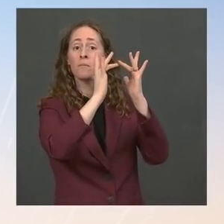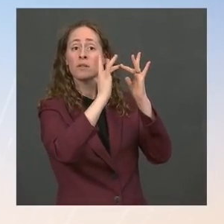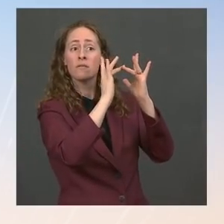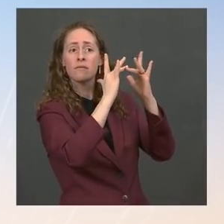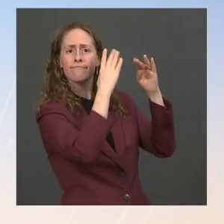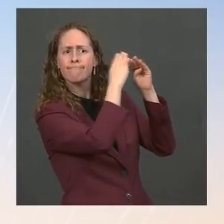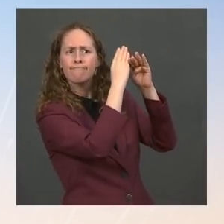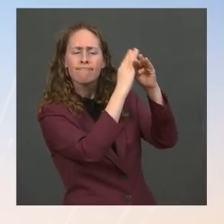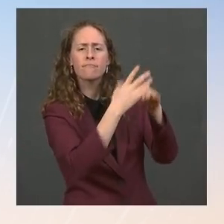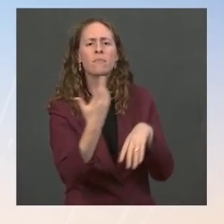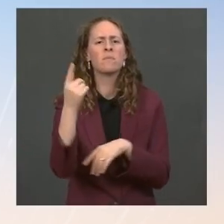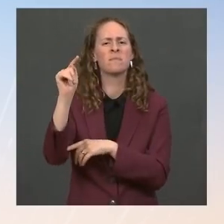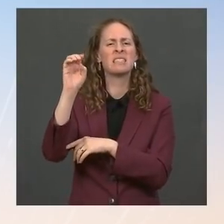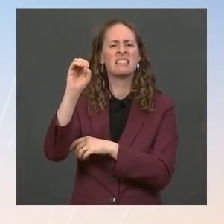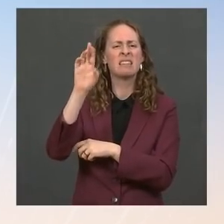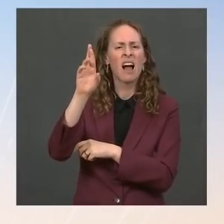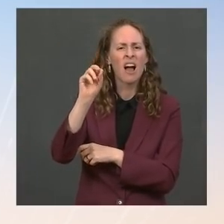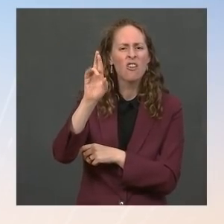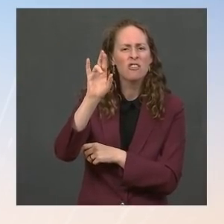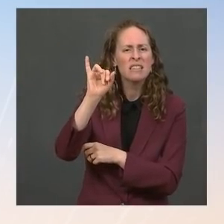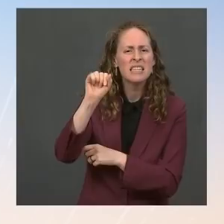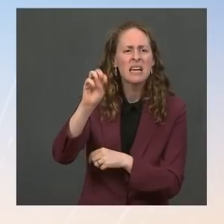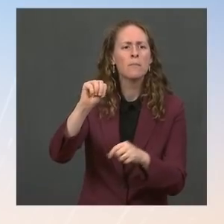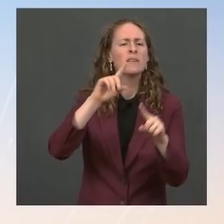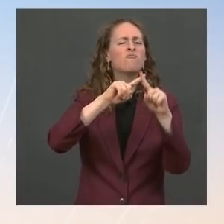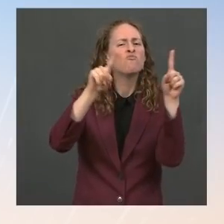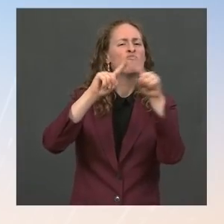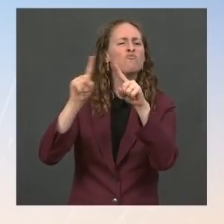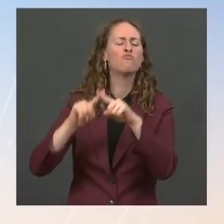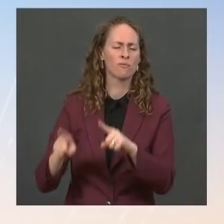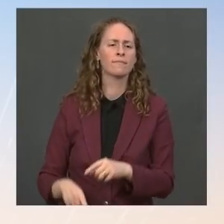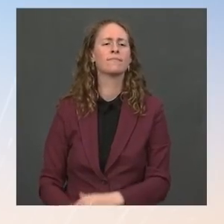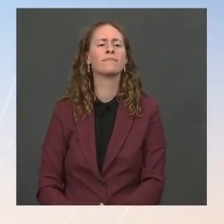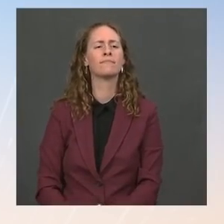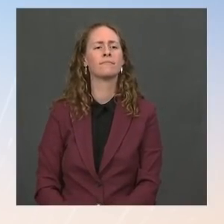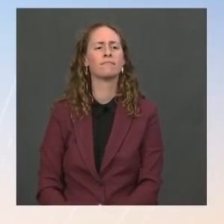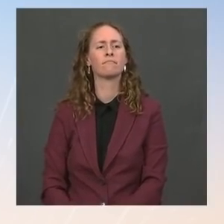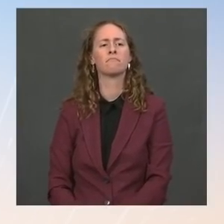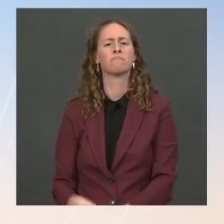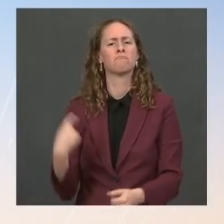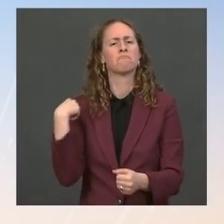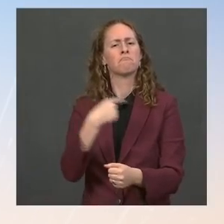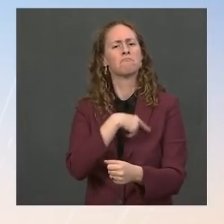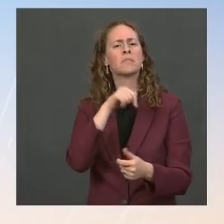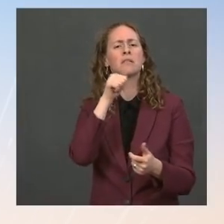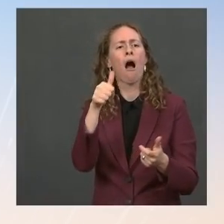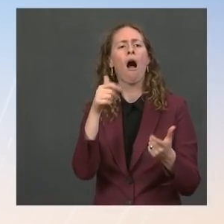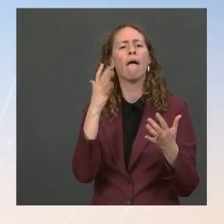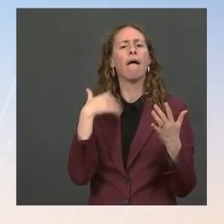that the United States is not turning inward, including as we look to the decision the United States made,